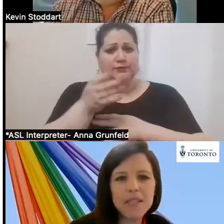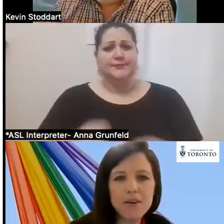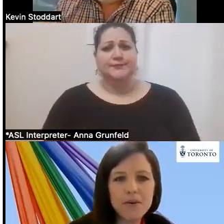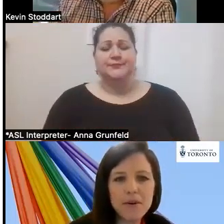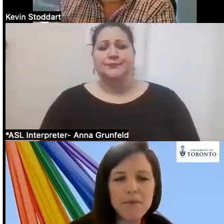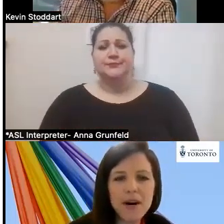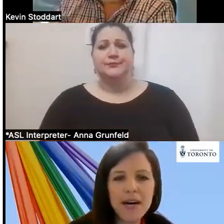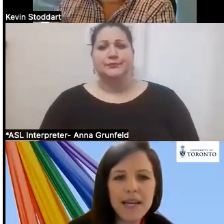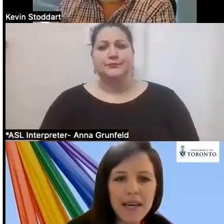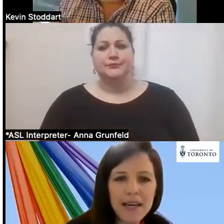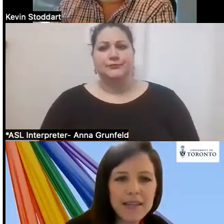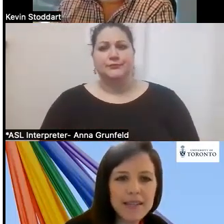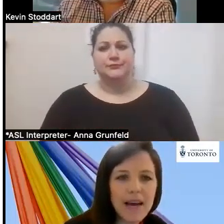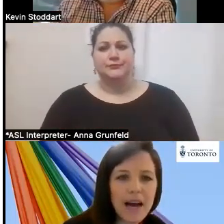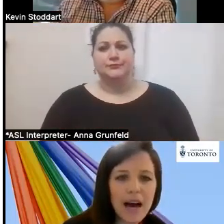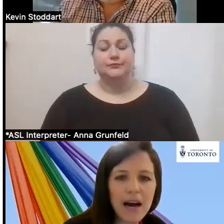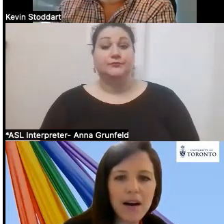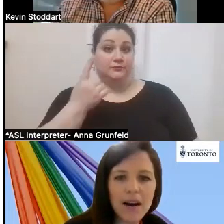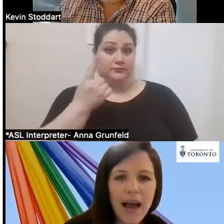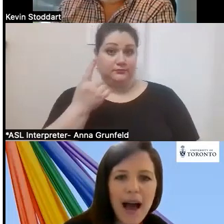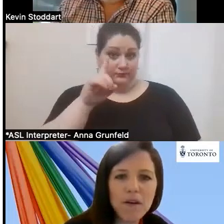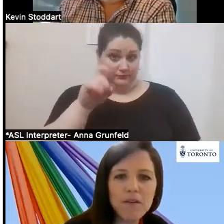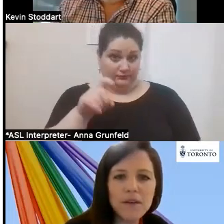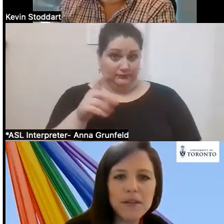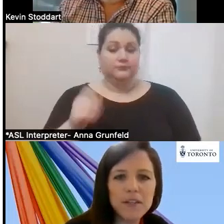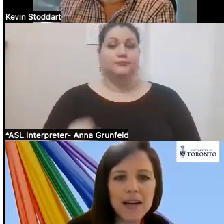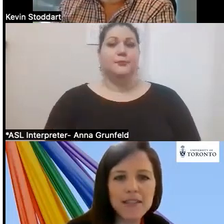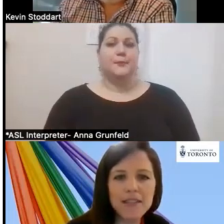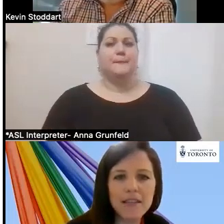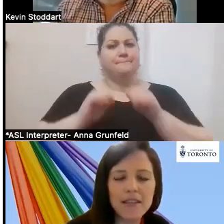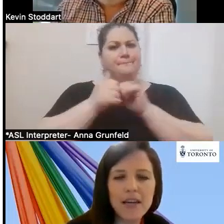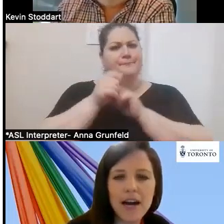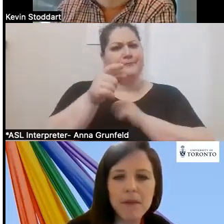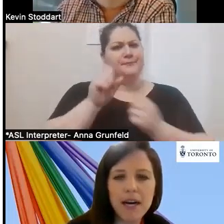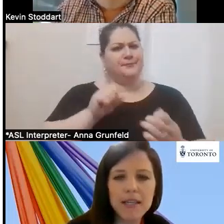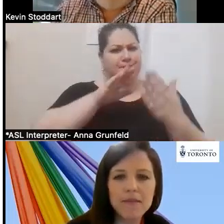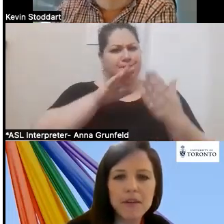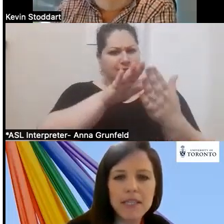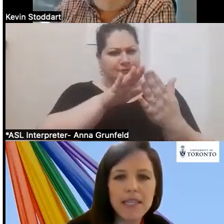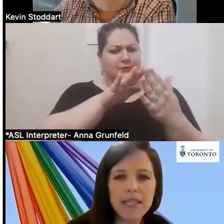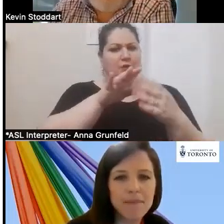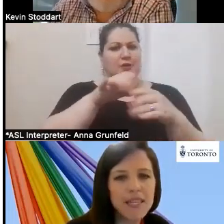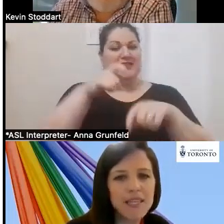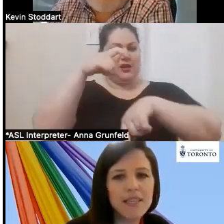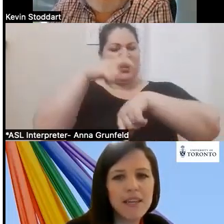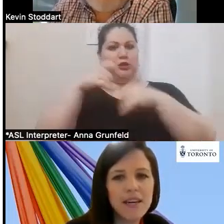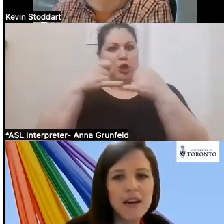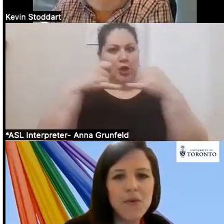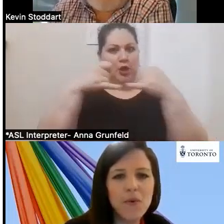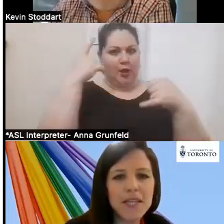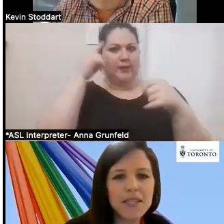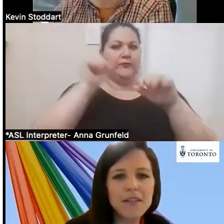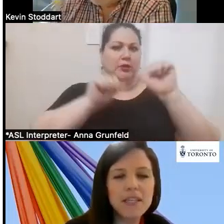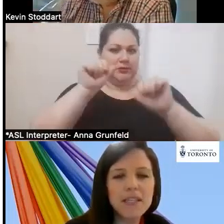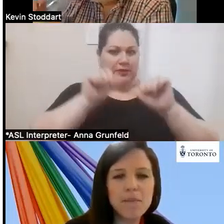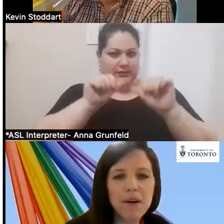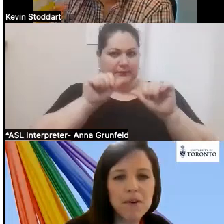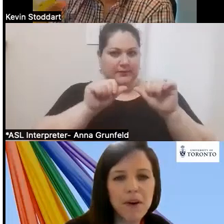So, one is, how do you address the timelines for assessment when a student is in a program,